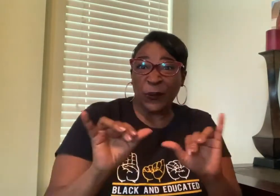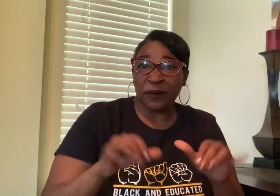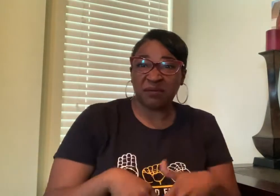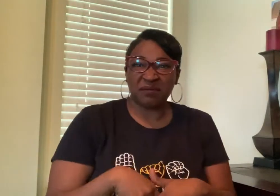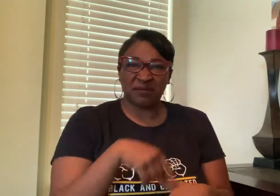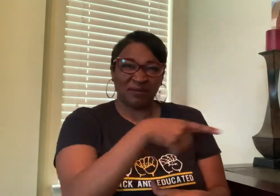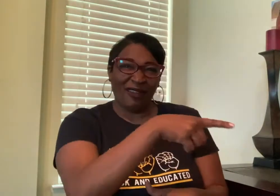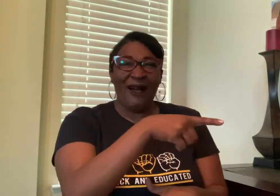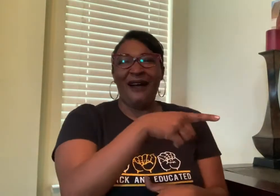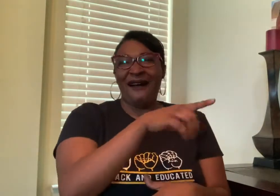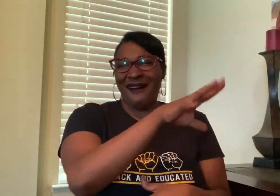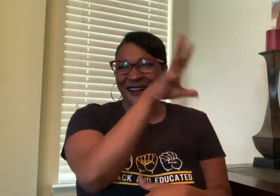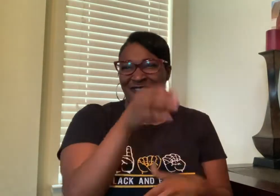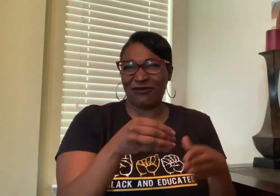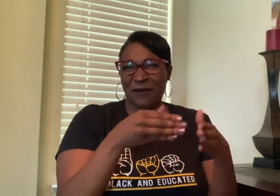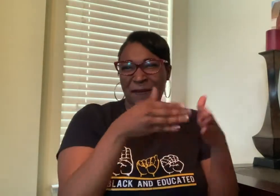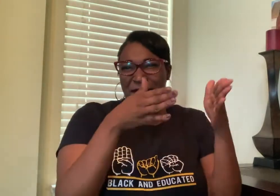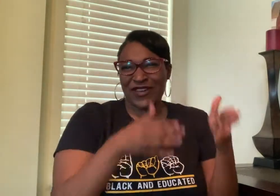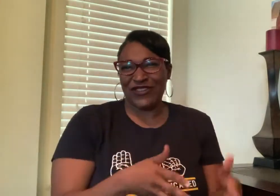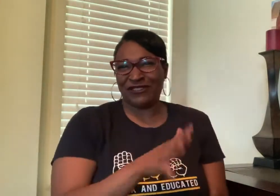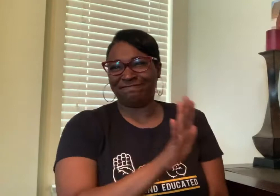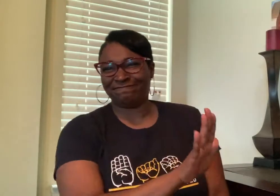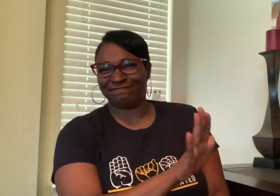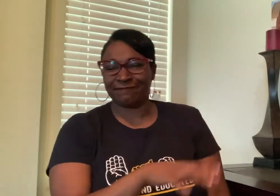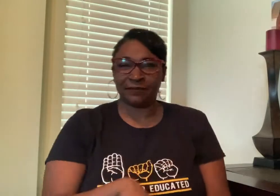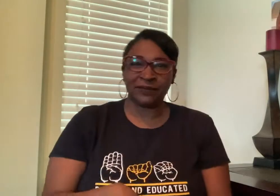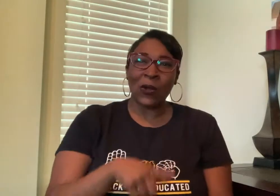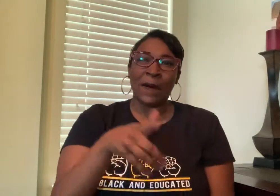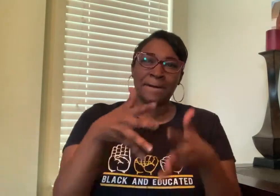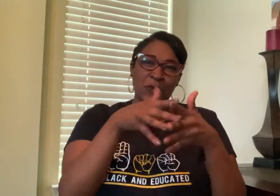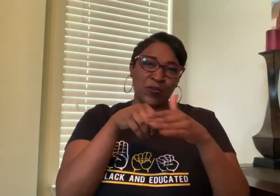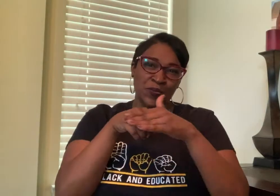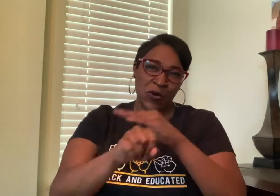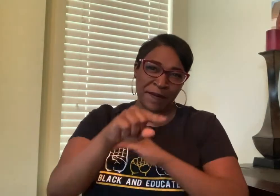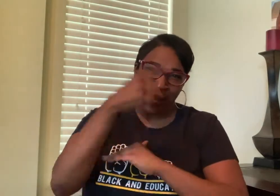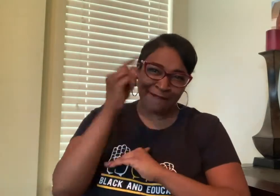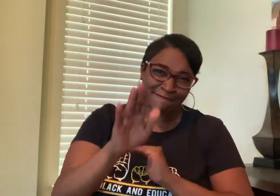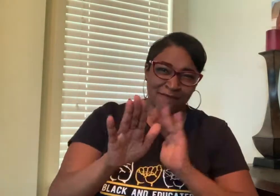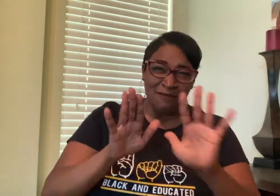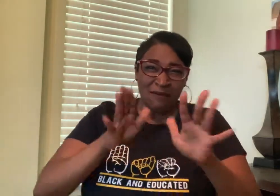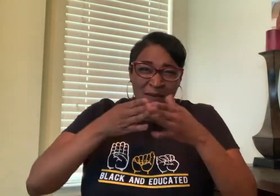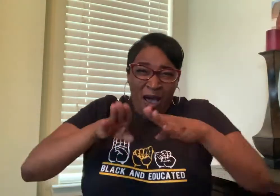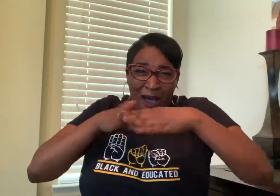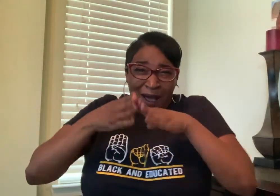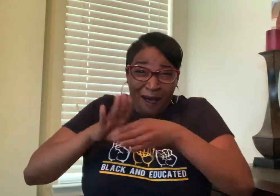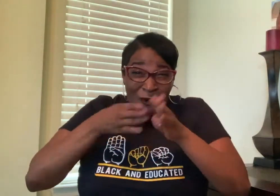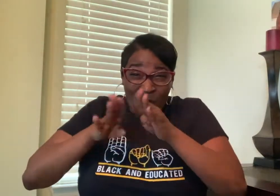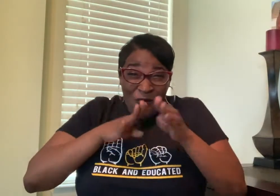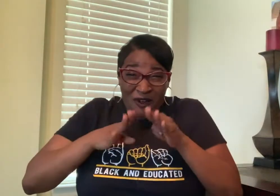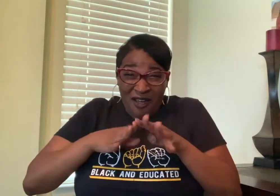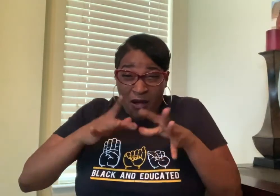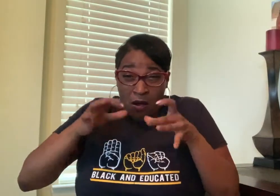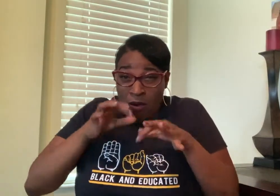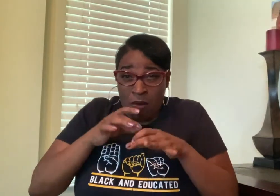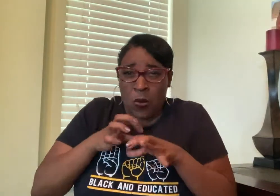the Black Deaf community as well. Particular sub- groups are also alienated: African- Americans and American-born Black